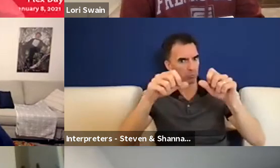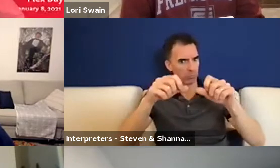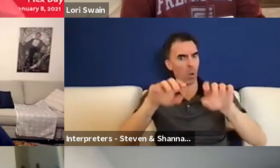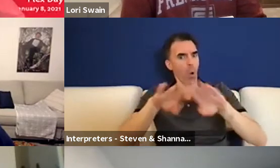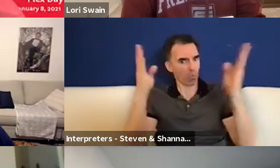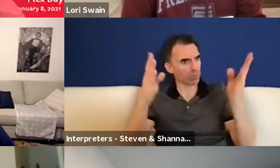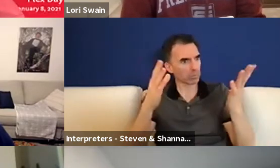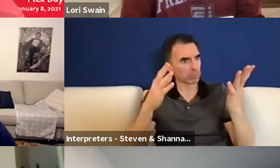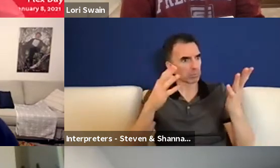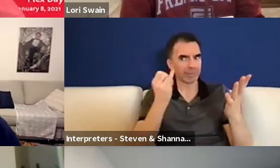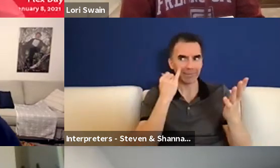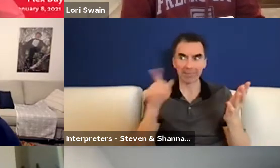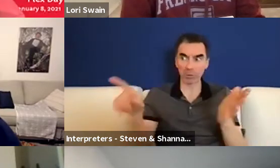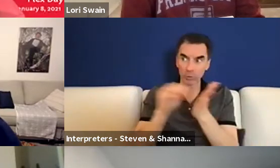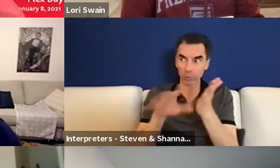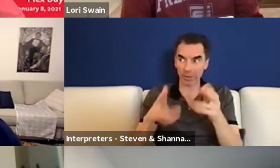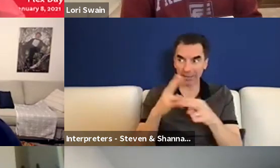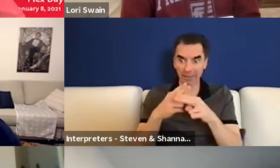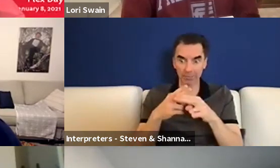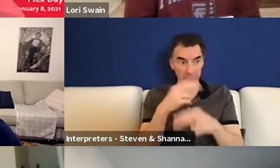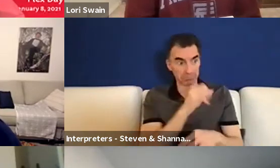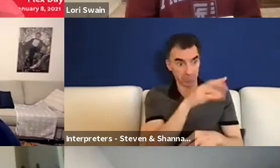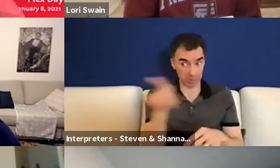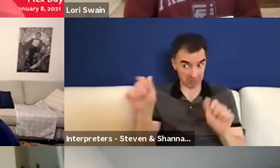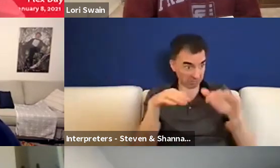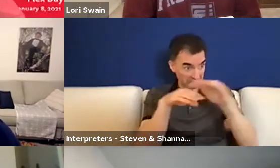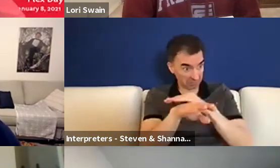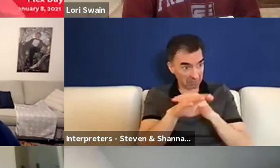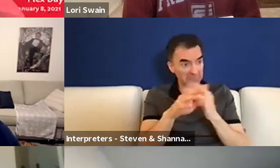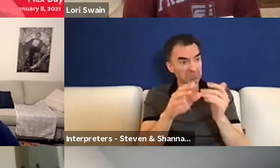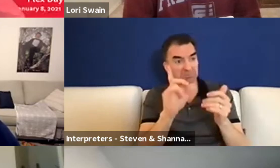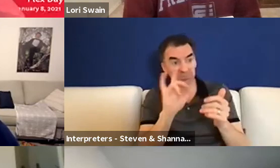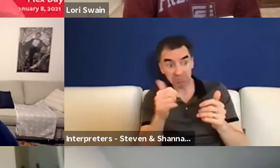this name, what's the likelihood that the student is going to get in and they'll respond immediately, and they're always